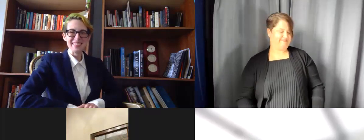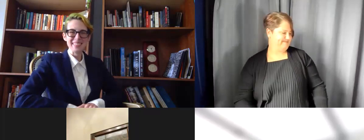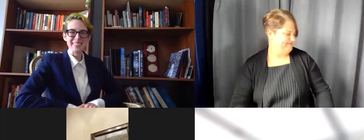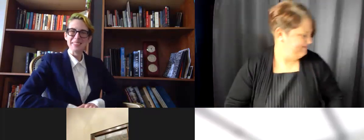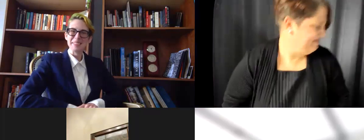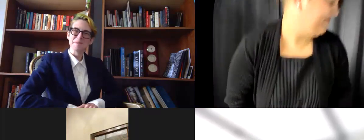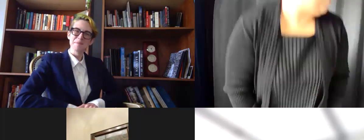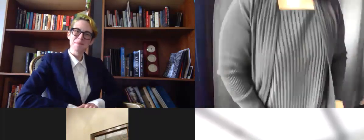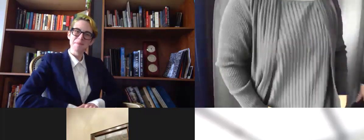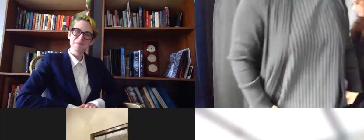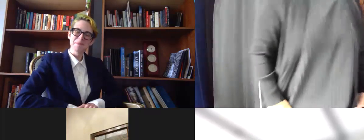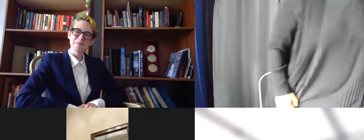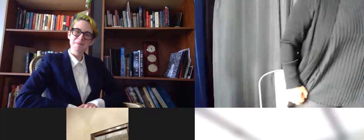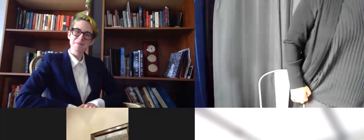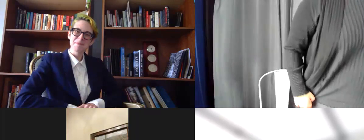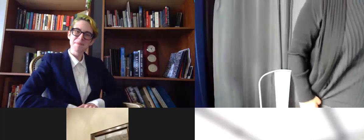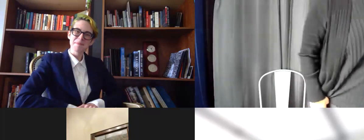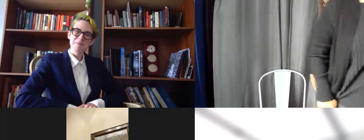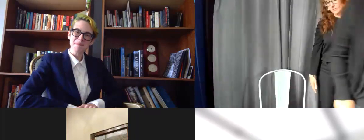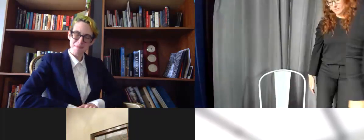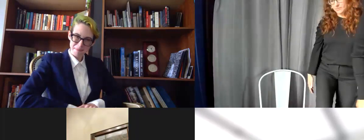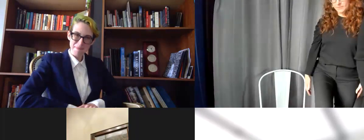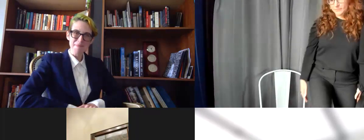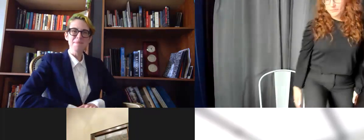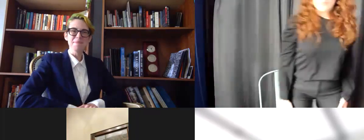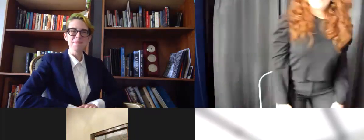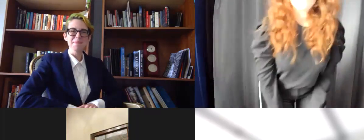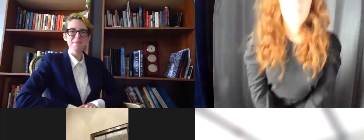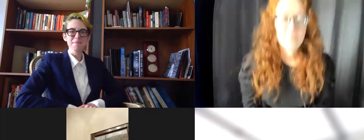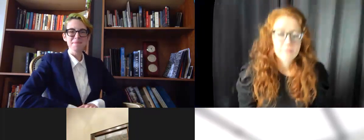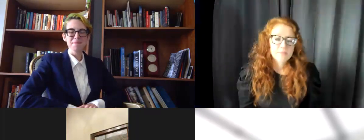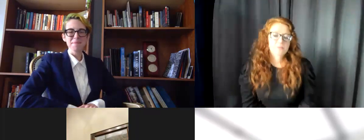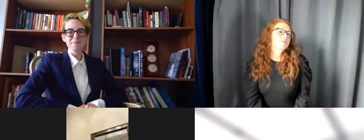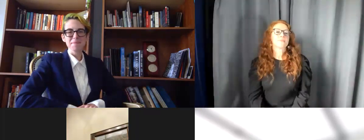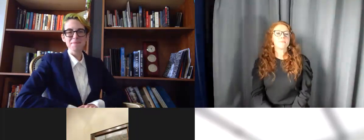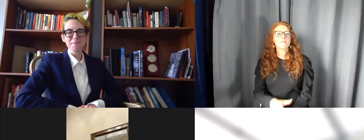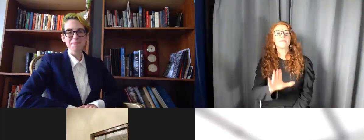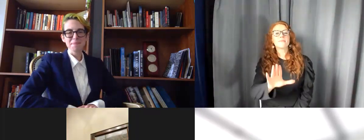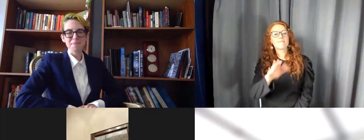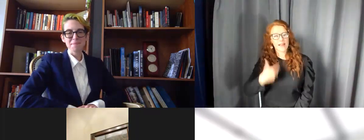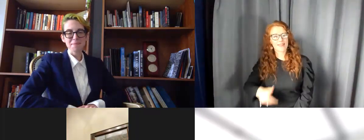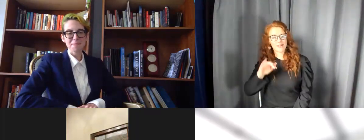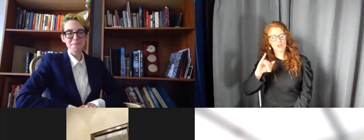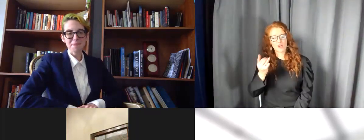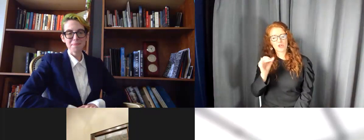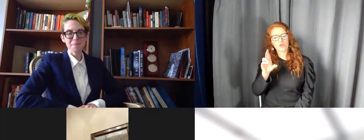Jordan Radford: Thanks. Great Jordan Radford: thanks, Farrah. This is Jordan. Jordan Radford: I I also think